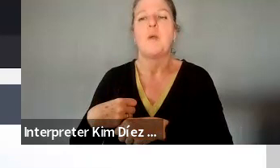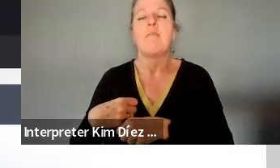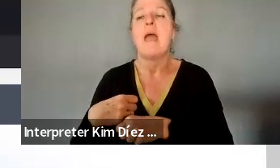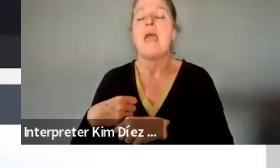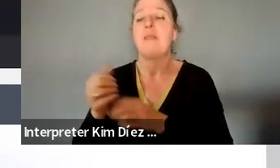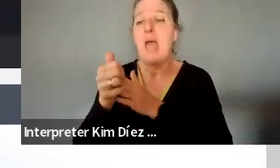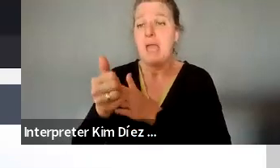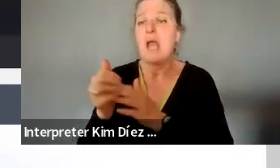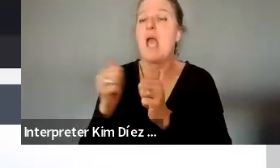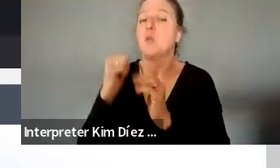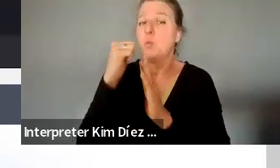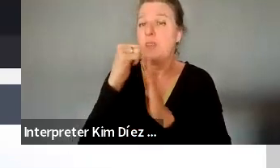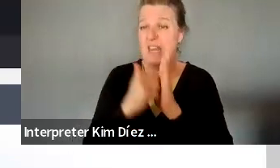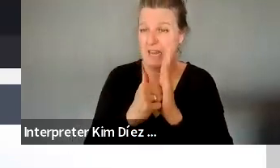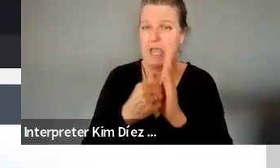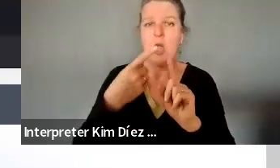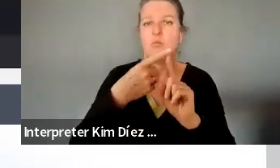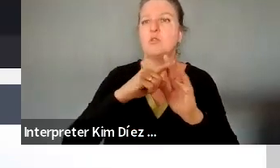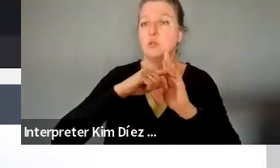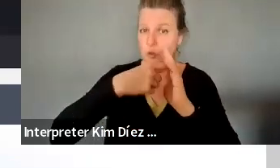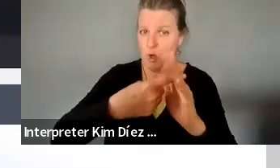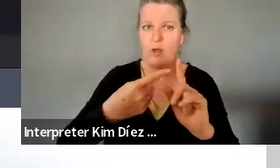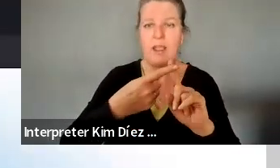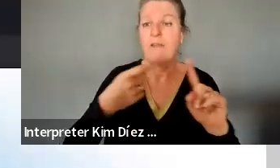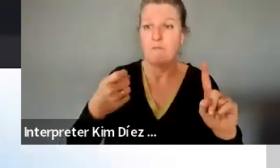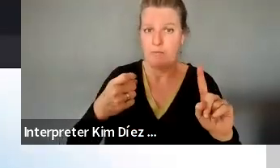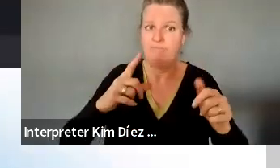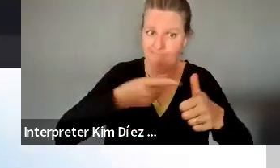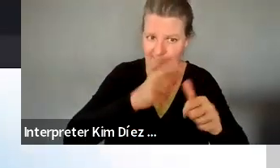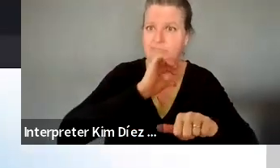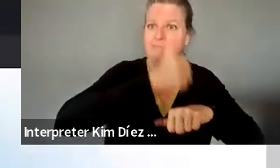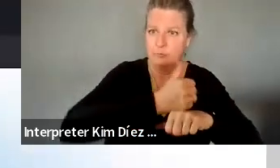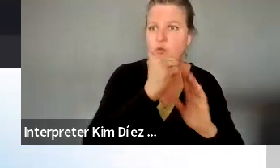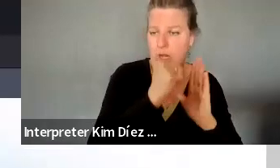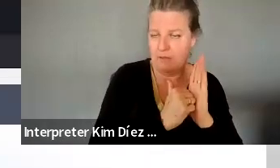So you'll have to make sure that before you remix the template and you click on that,